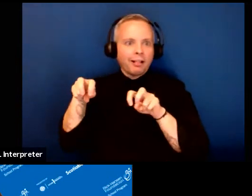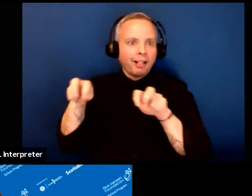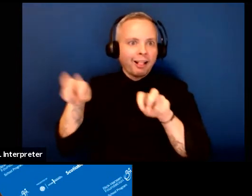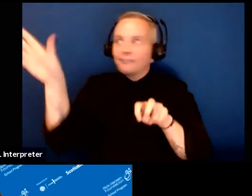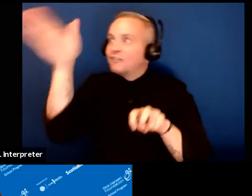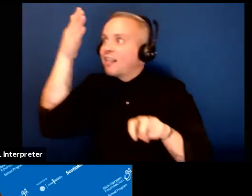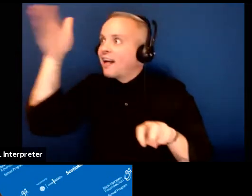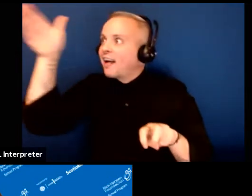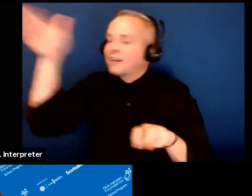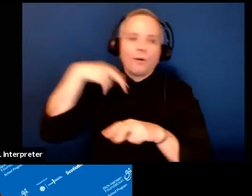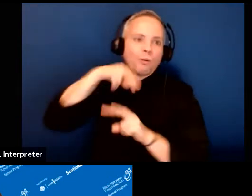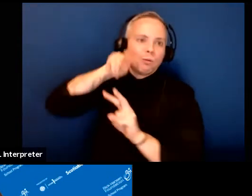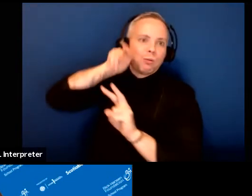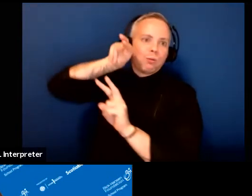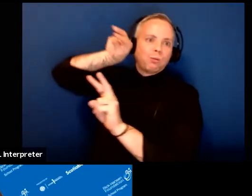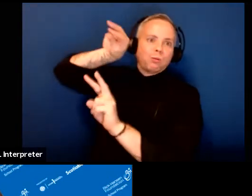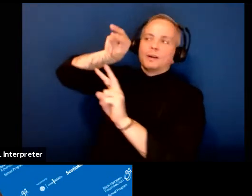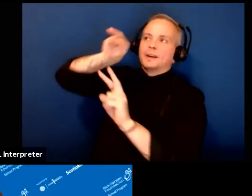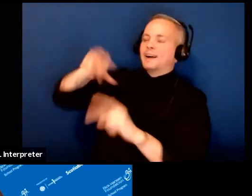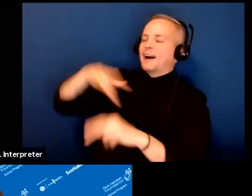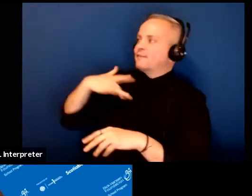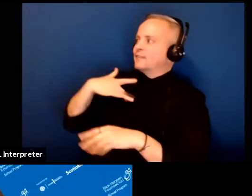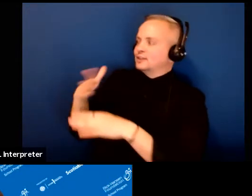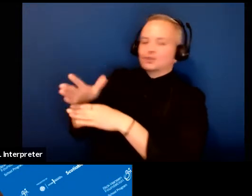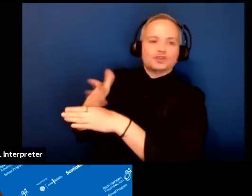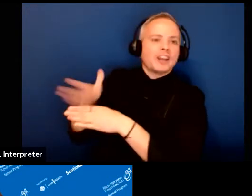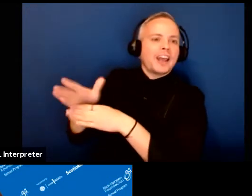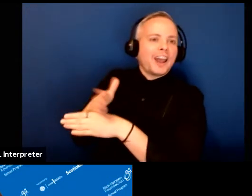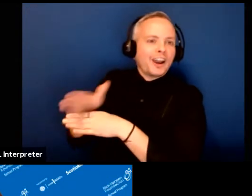I FELT LIKE I JUST SORT OF SHARED IN HER, YOU KNOW, GOLD